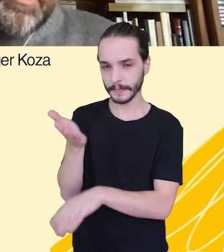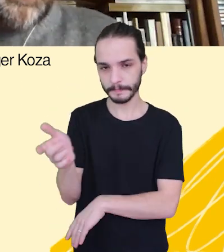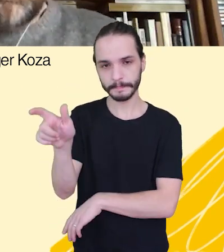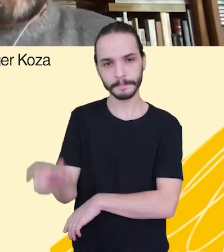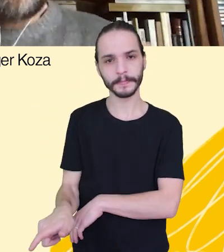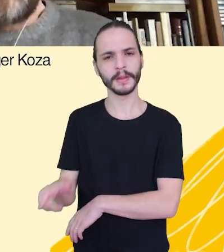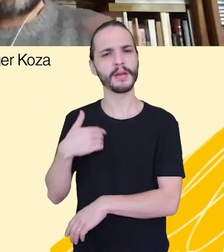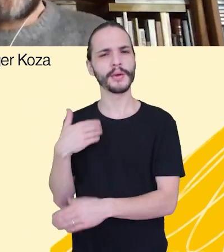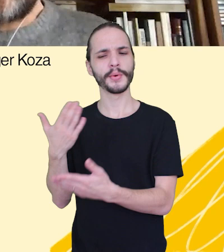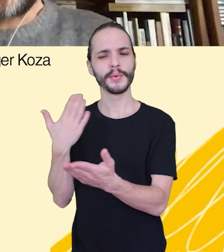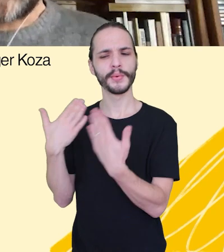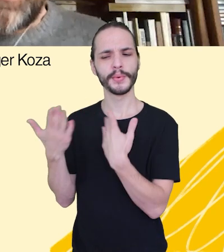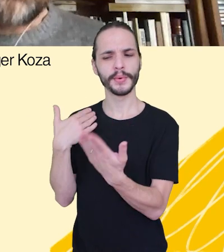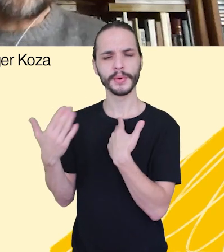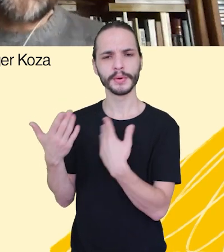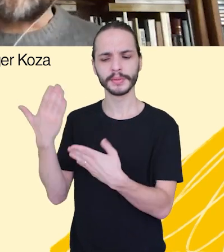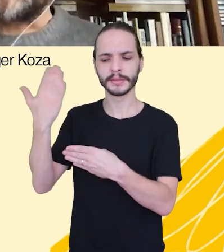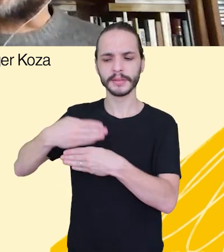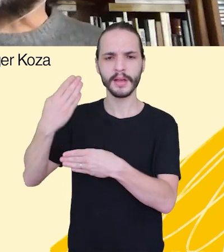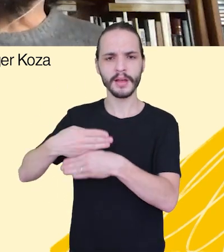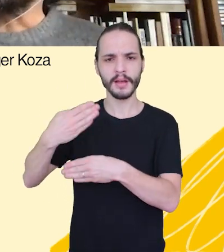They are still in the first cut or something like that.